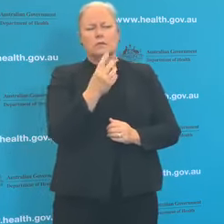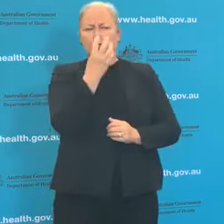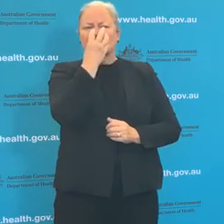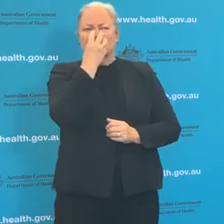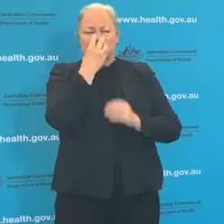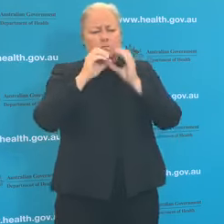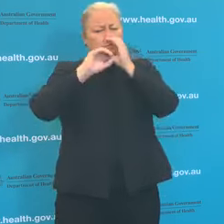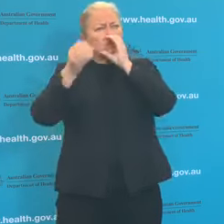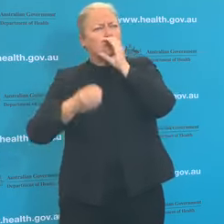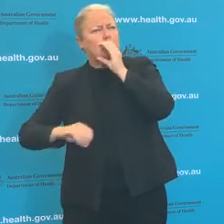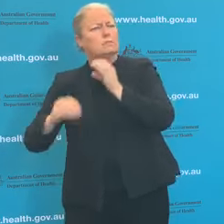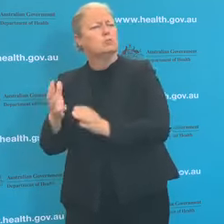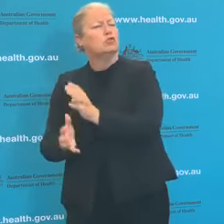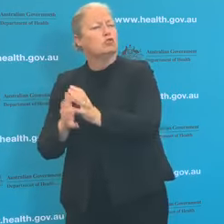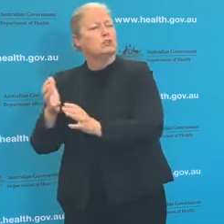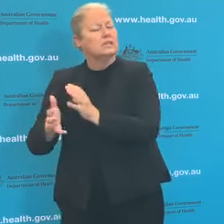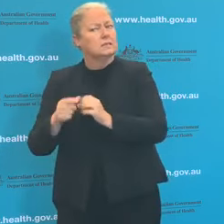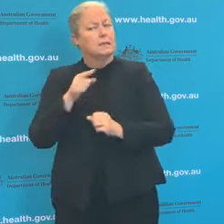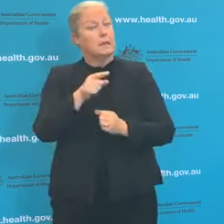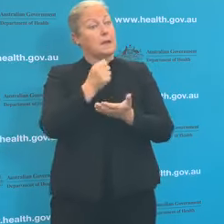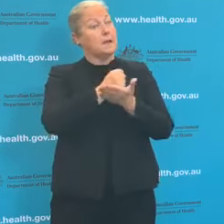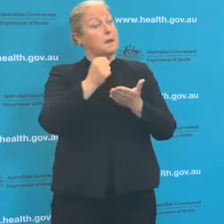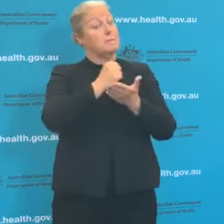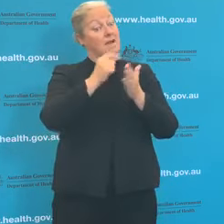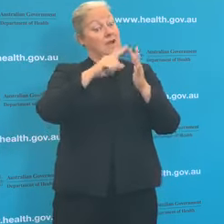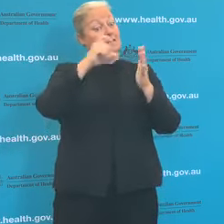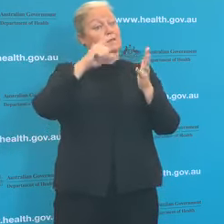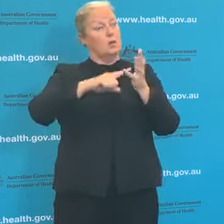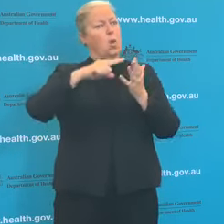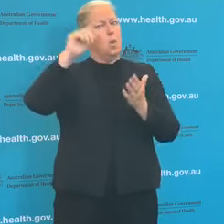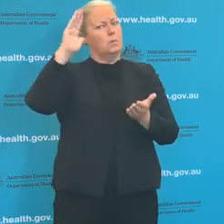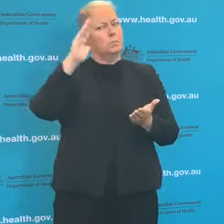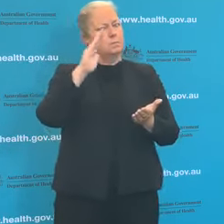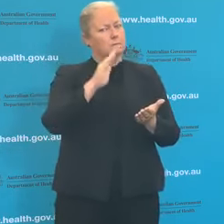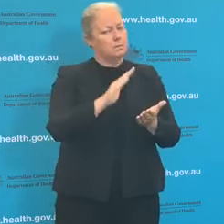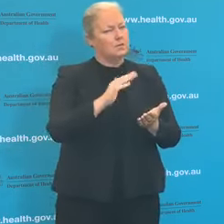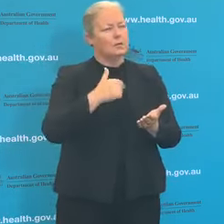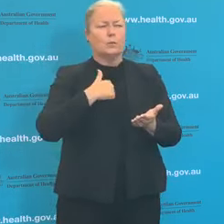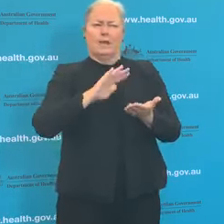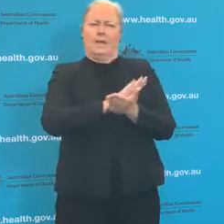has been falling and that's obviously very gratifying. The testing